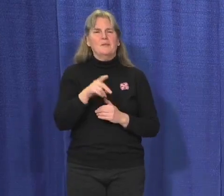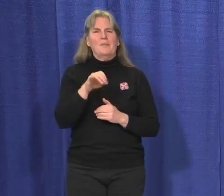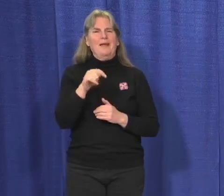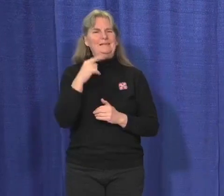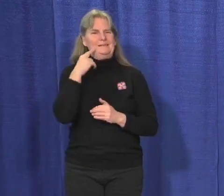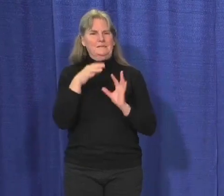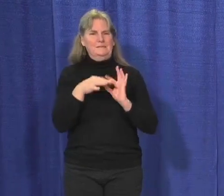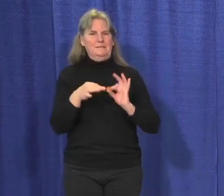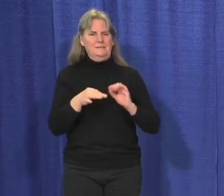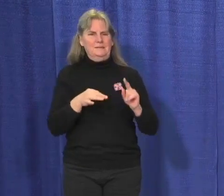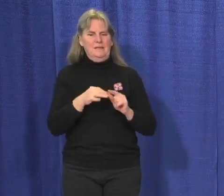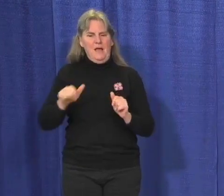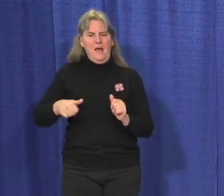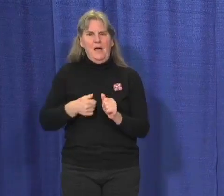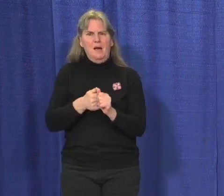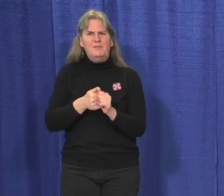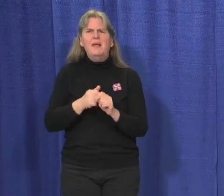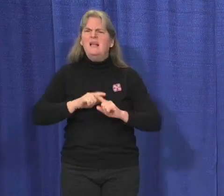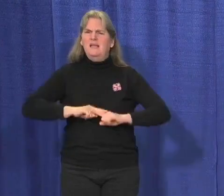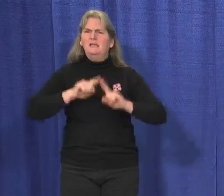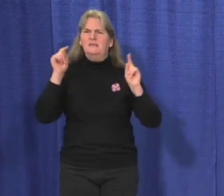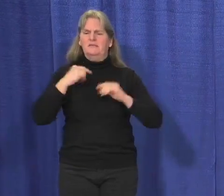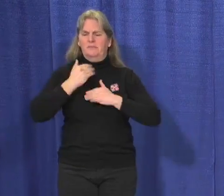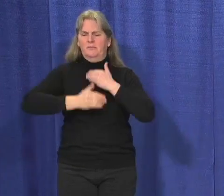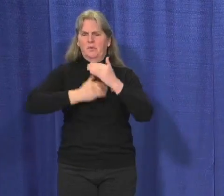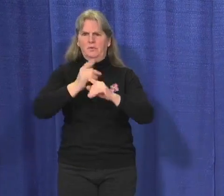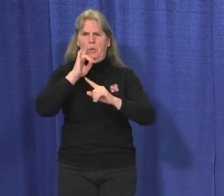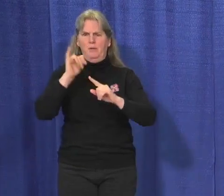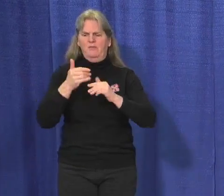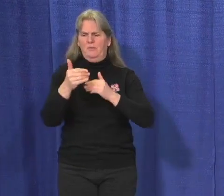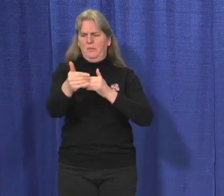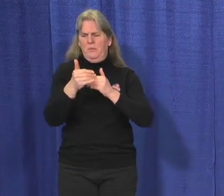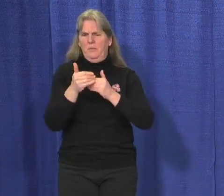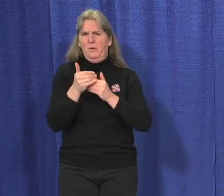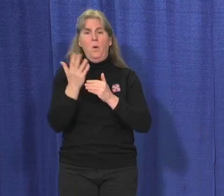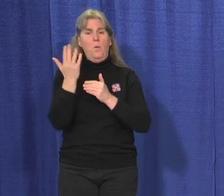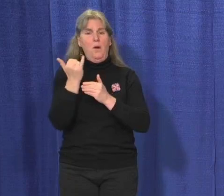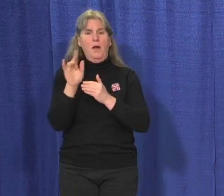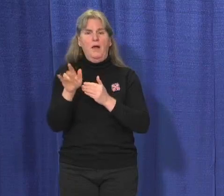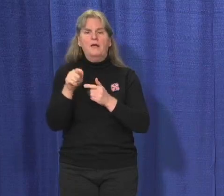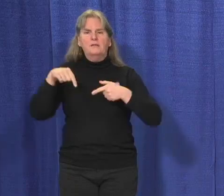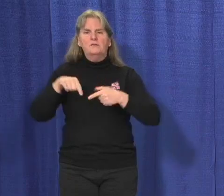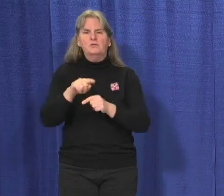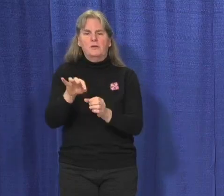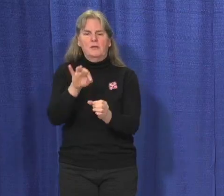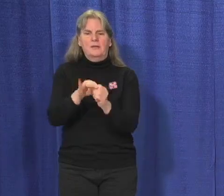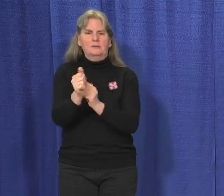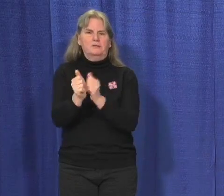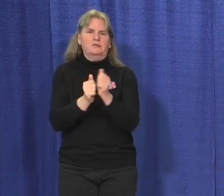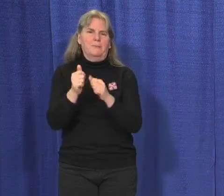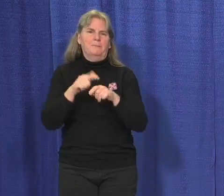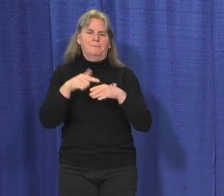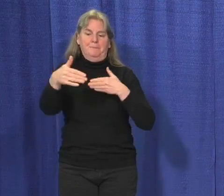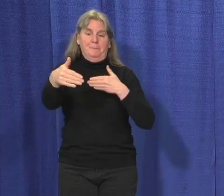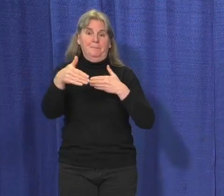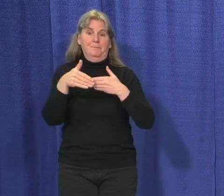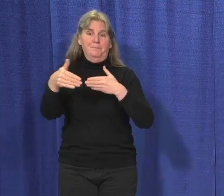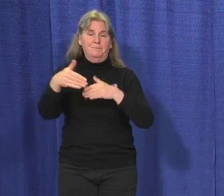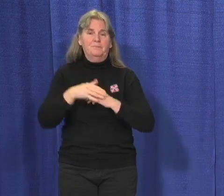Asked Pat indicated these updates will look different in the coming weeks now that we are in this election period.